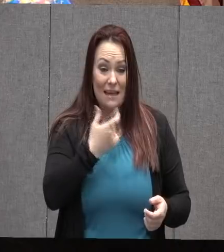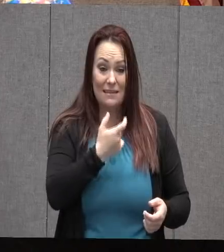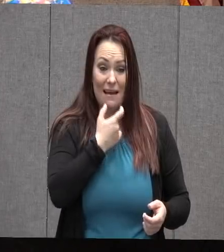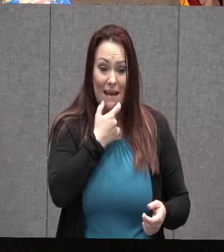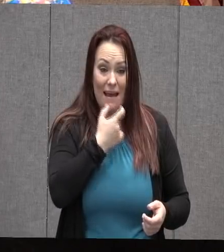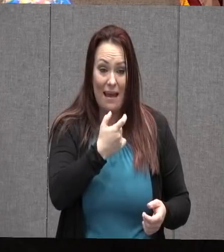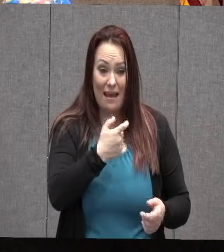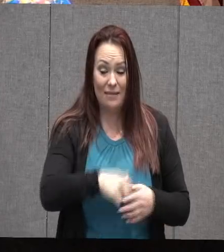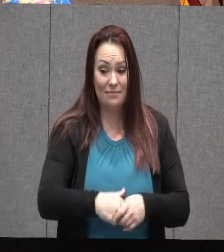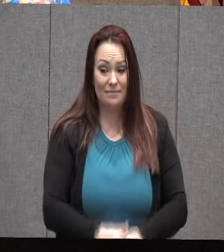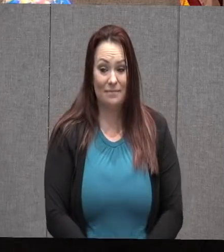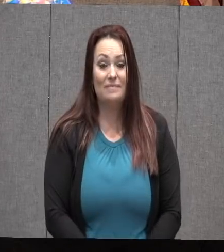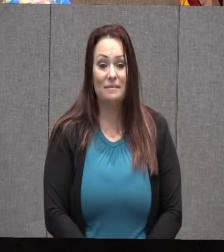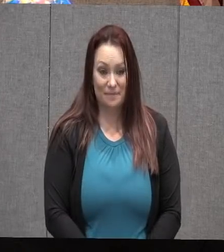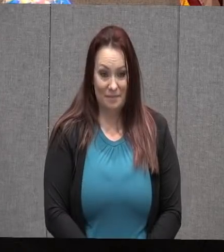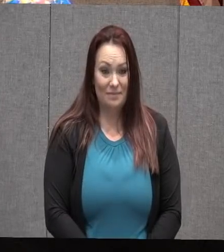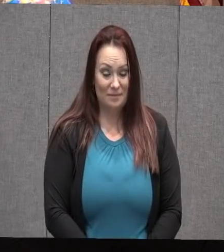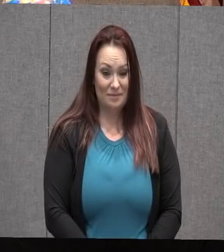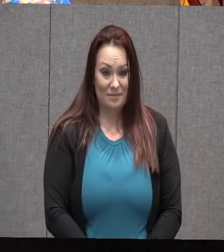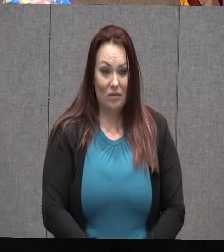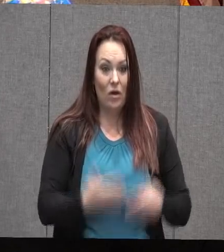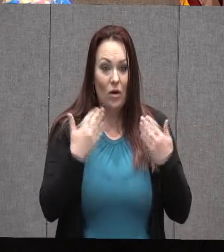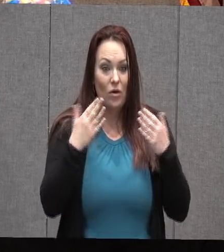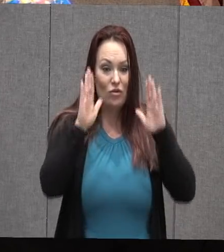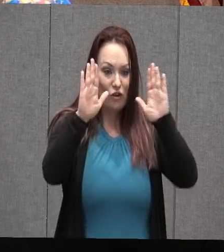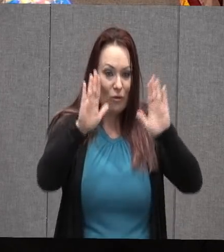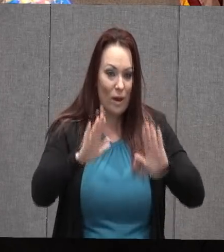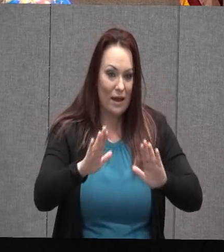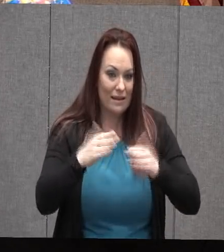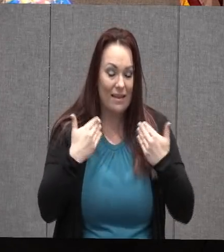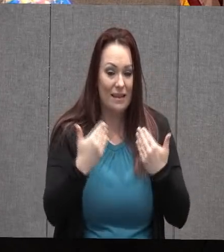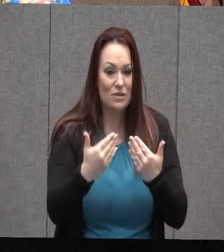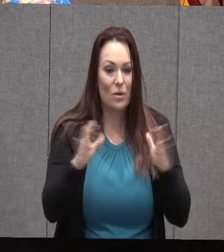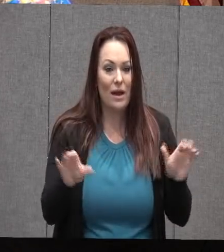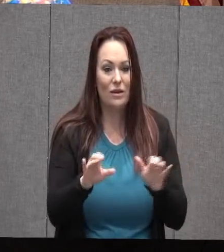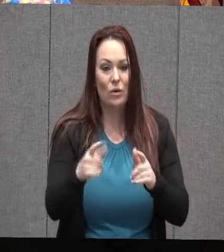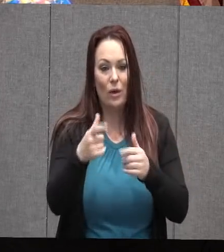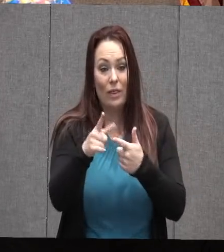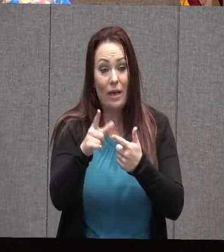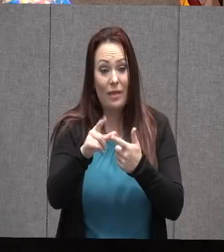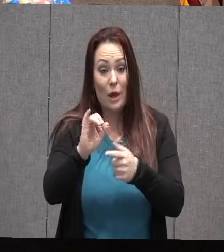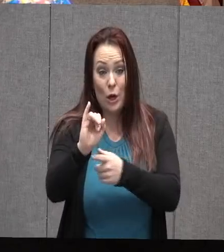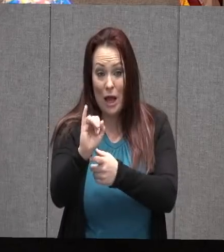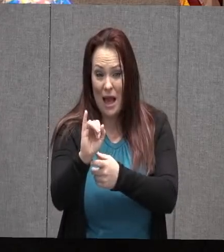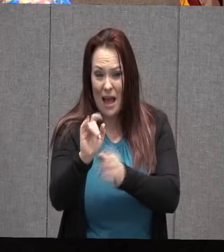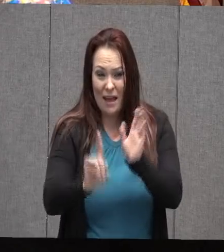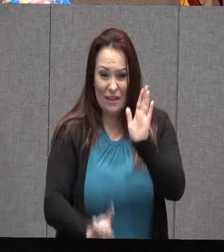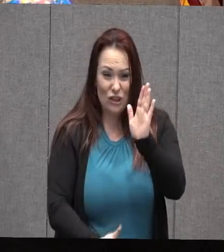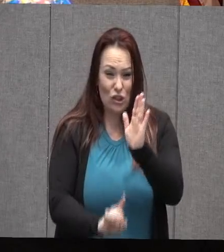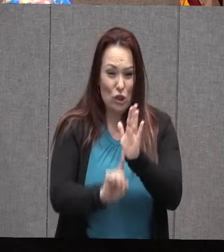Great, okay let's do letter i. This is a nice, tall lengthening stretch.